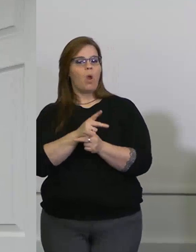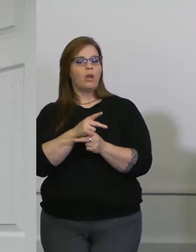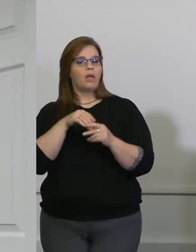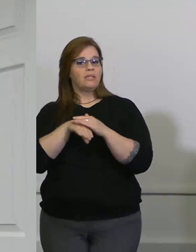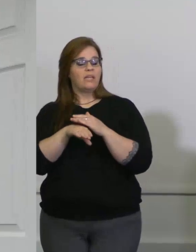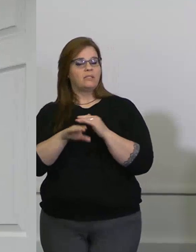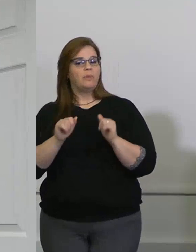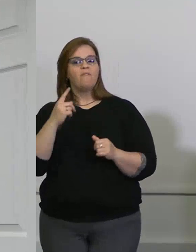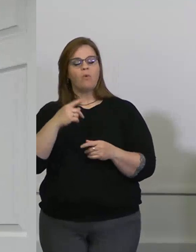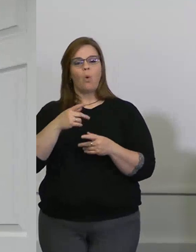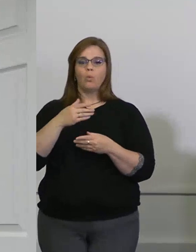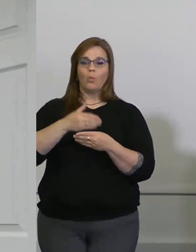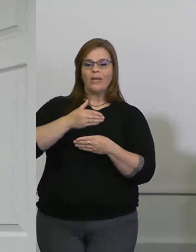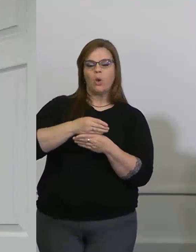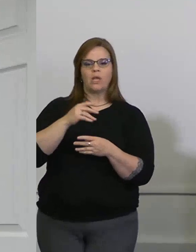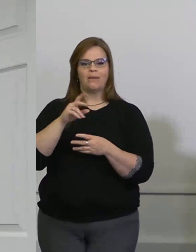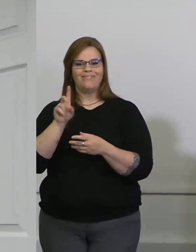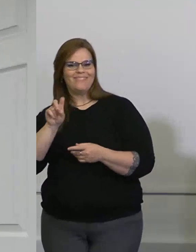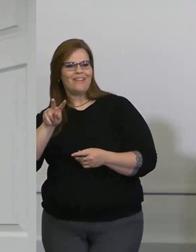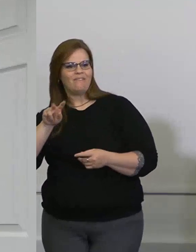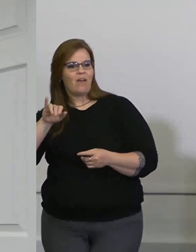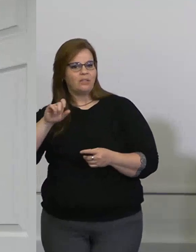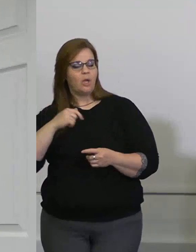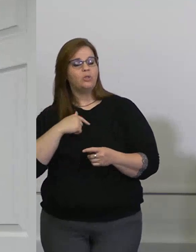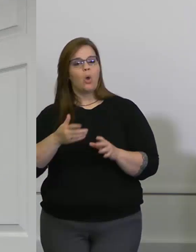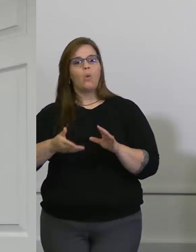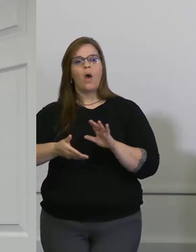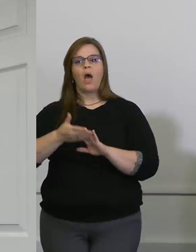So I lead a team that runs the Inclusive Tech lab, but we